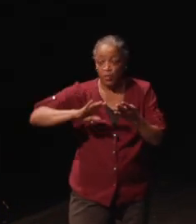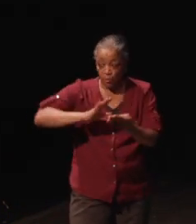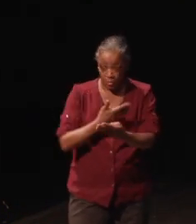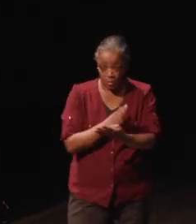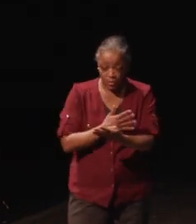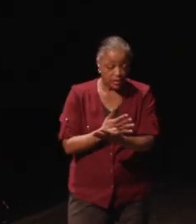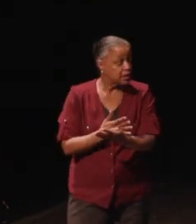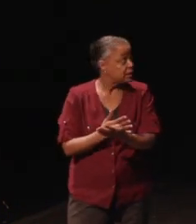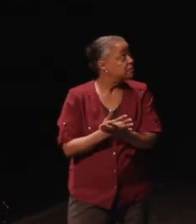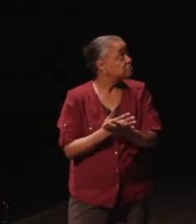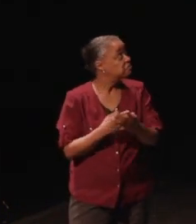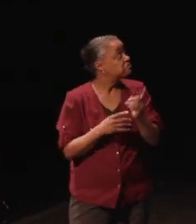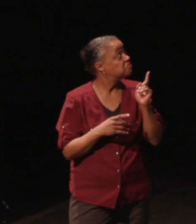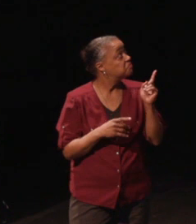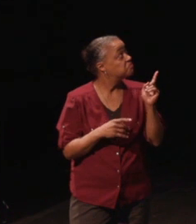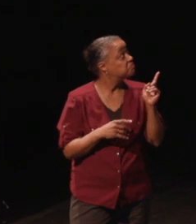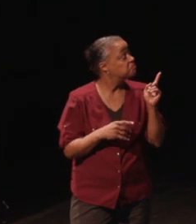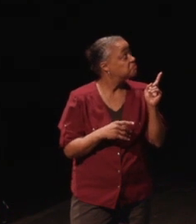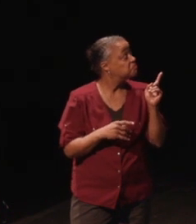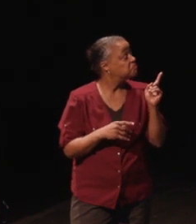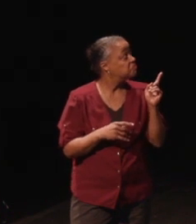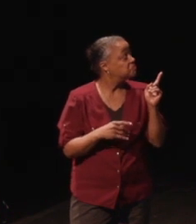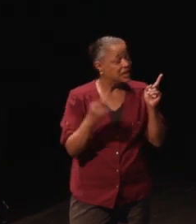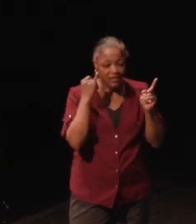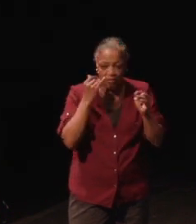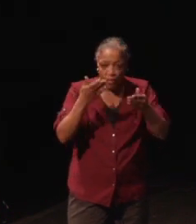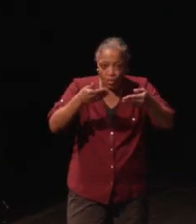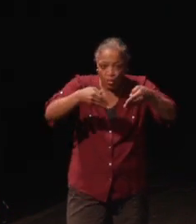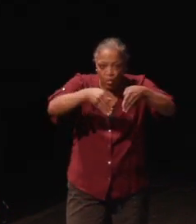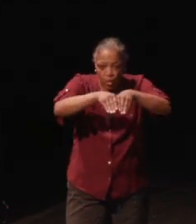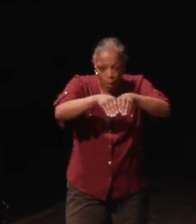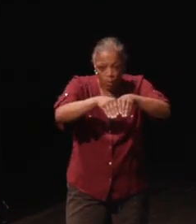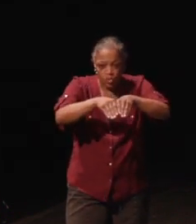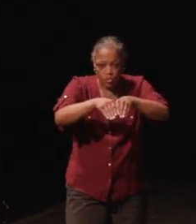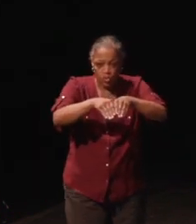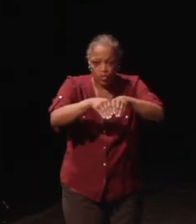kind of stuff. Now, if I want to close this one, at the side of player,